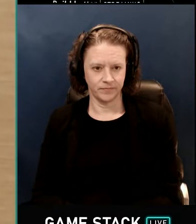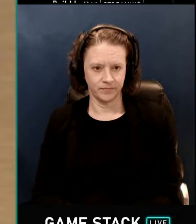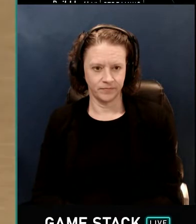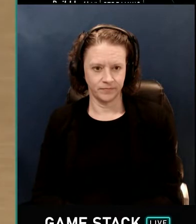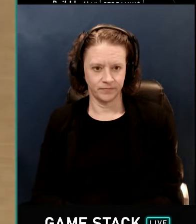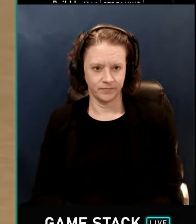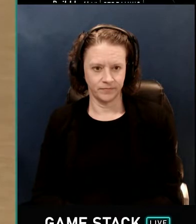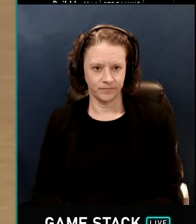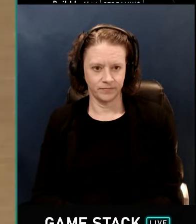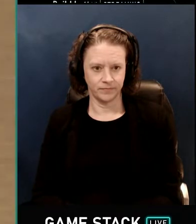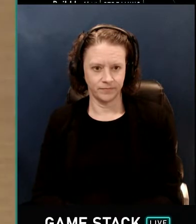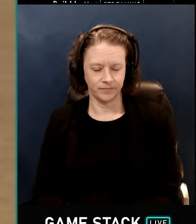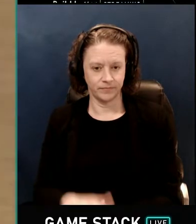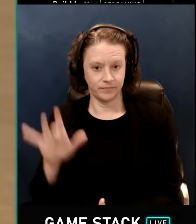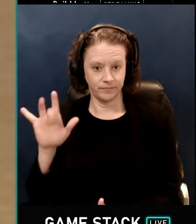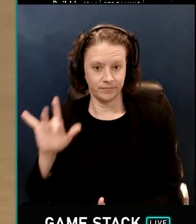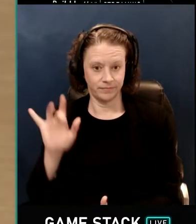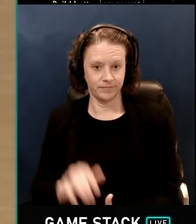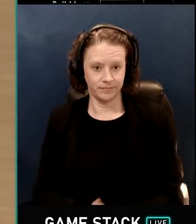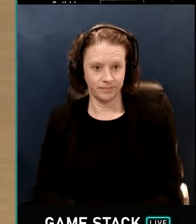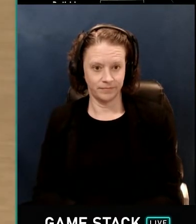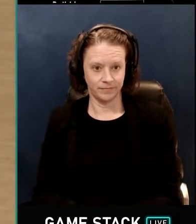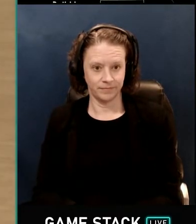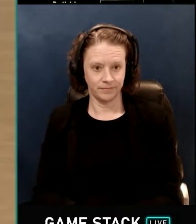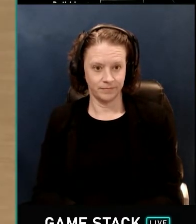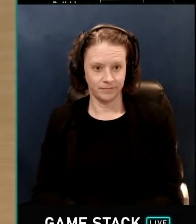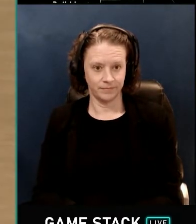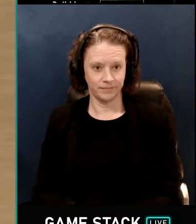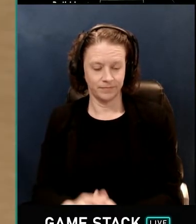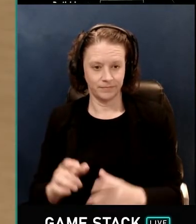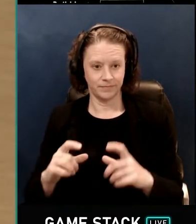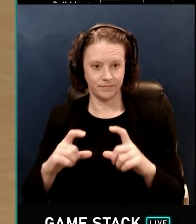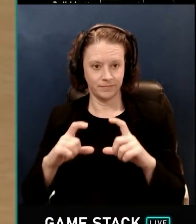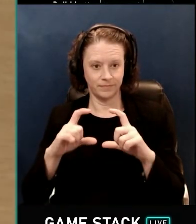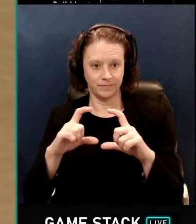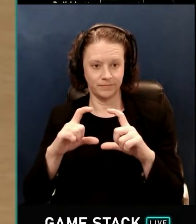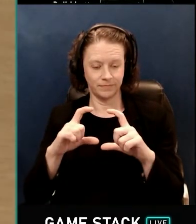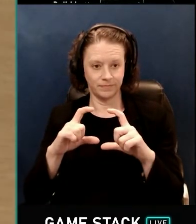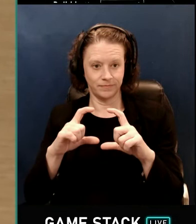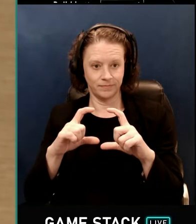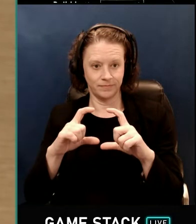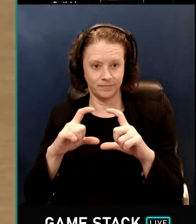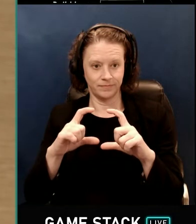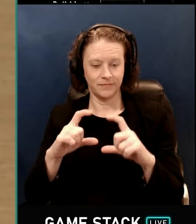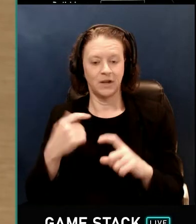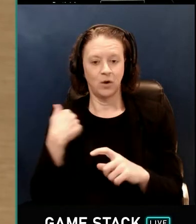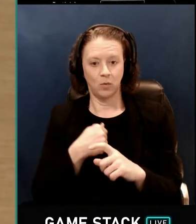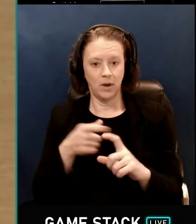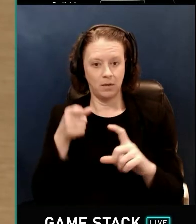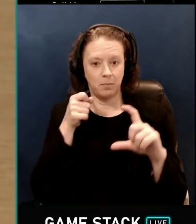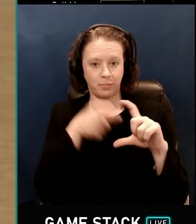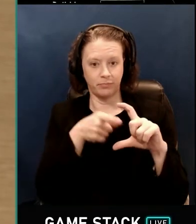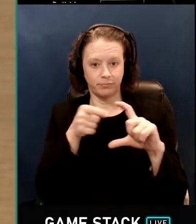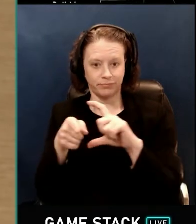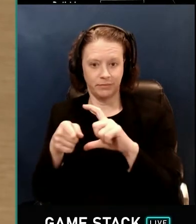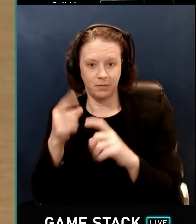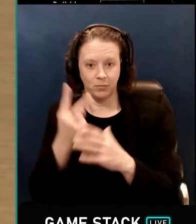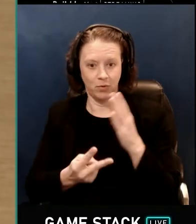There's a button press, and the input gets received, this time we got both of the ships. One other thing that I'll point out here,